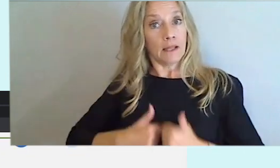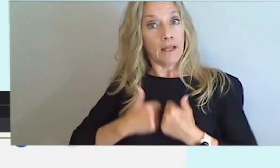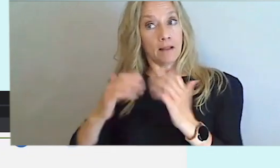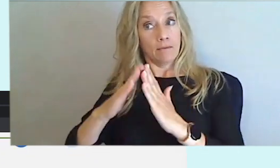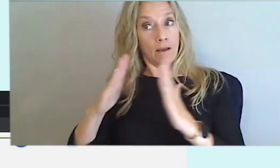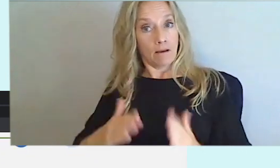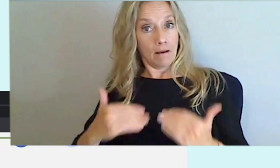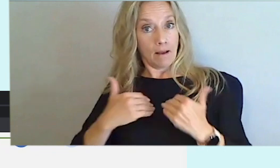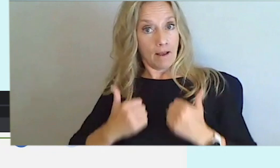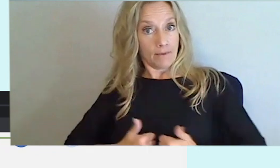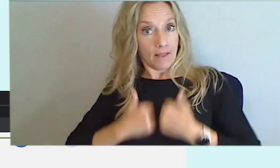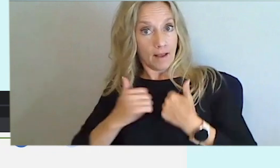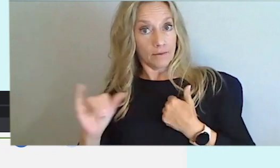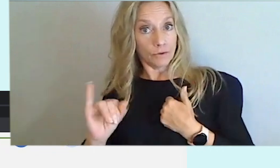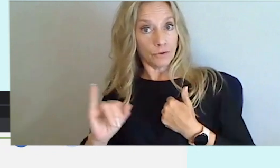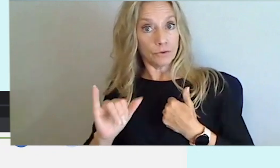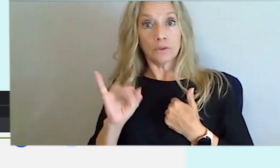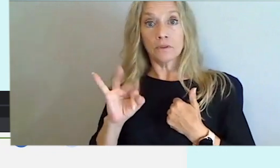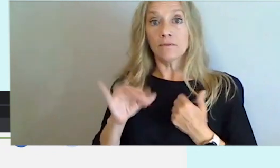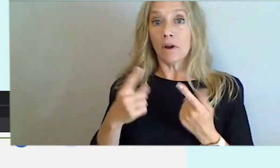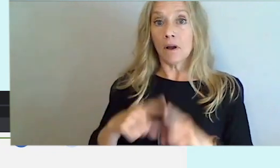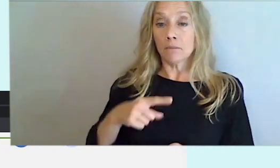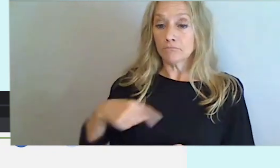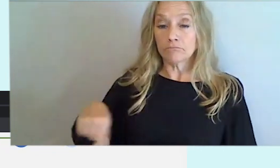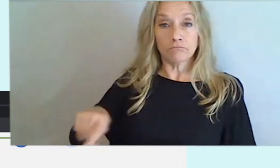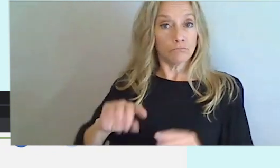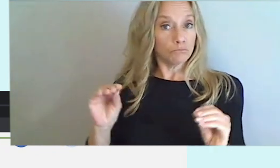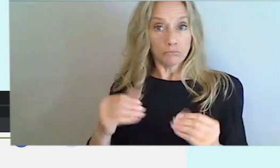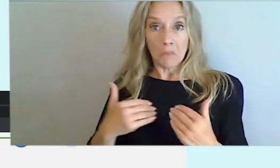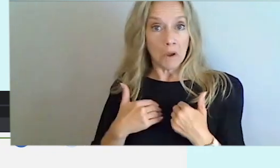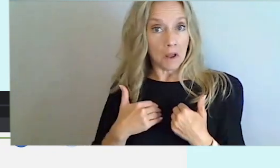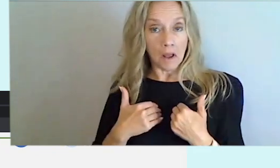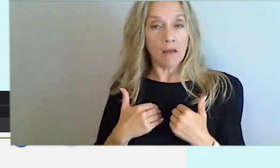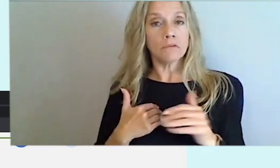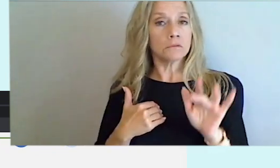If no one in the household had life insurance, they would select no and click next.